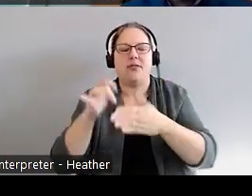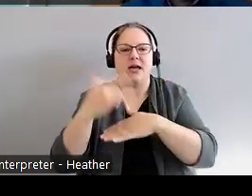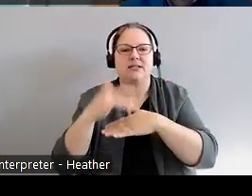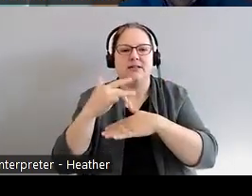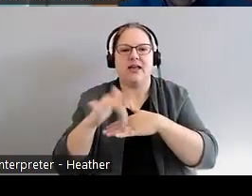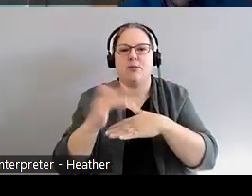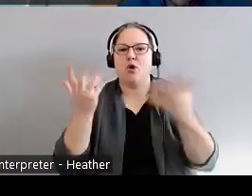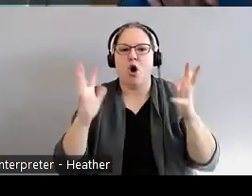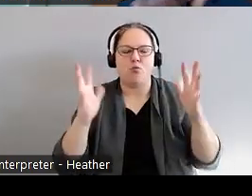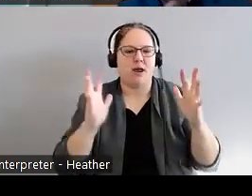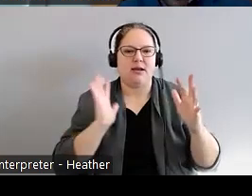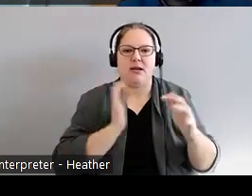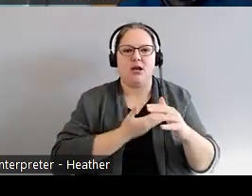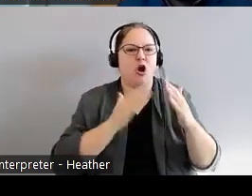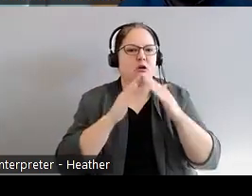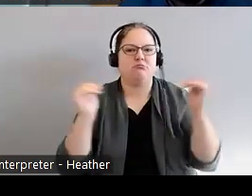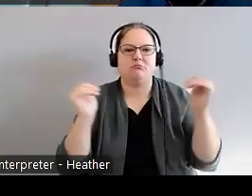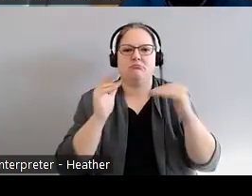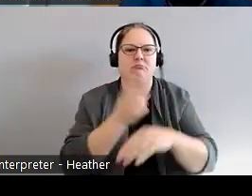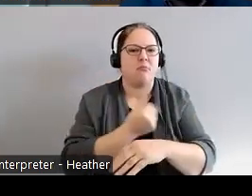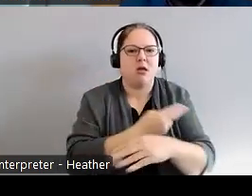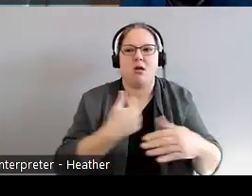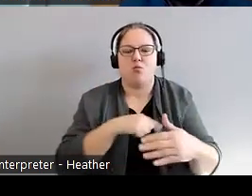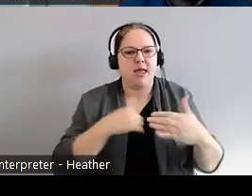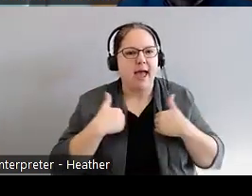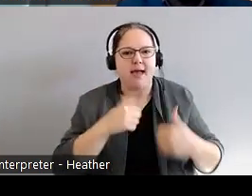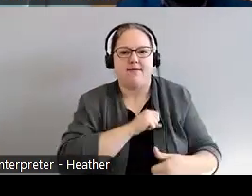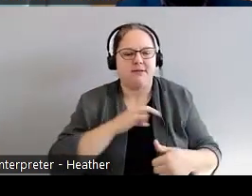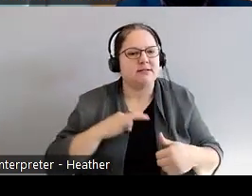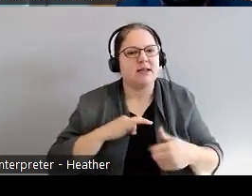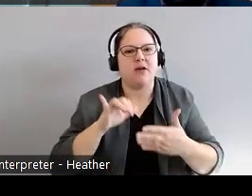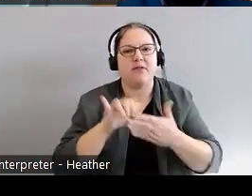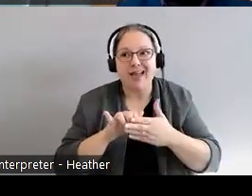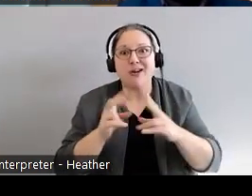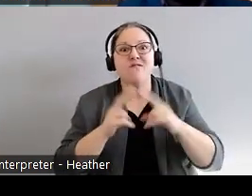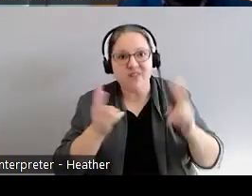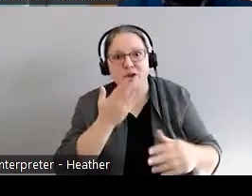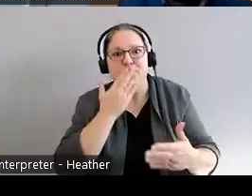you know we have you know like staff members that have that are very good uh in the hospital.